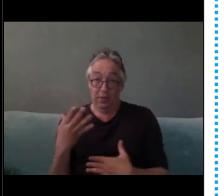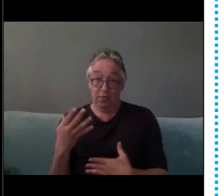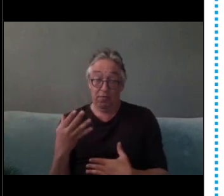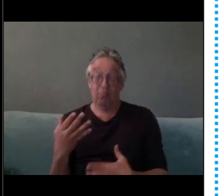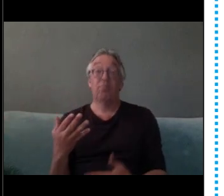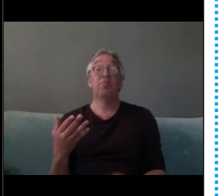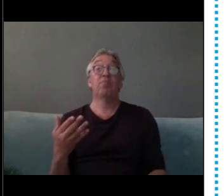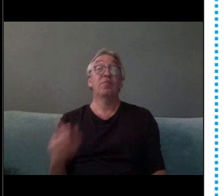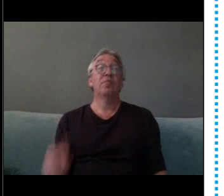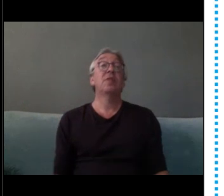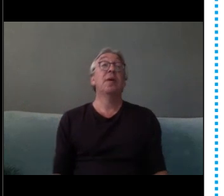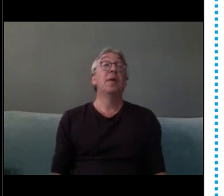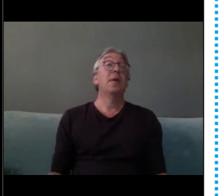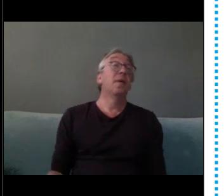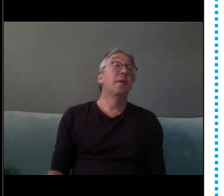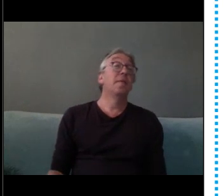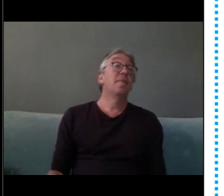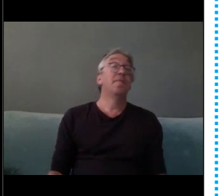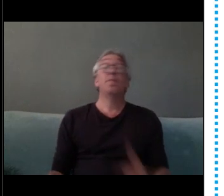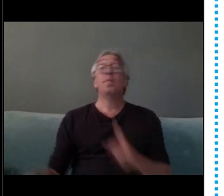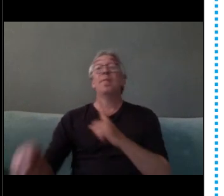So the next slide.